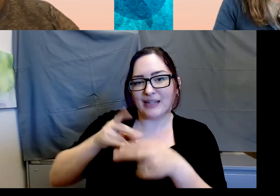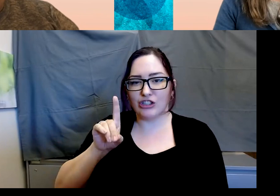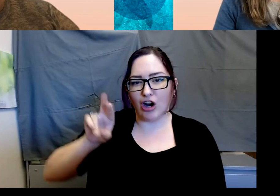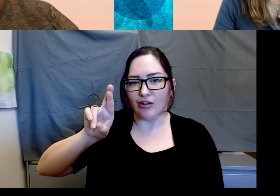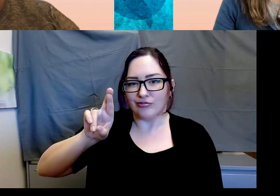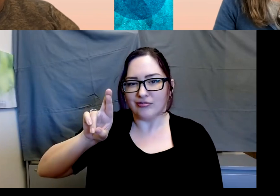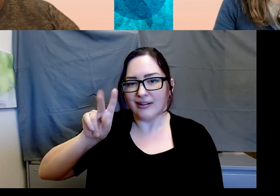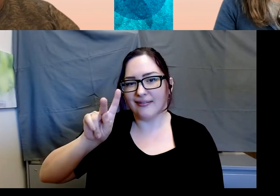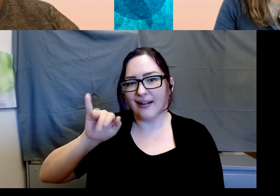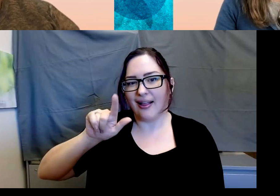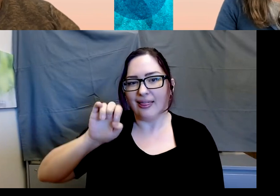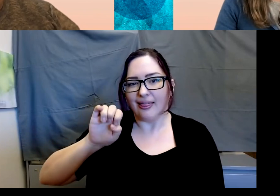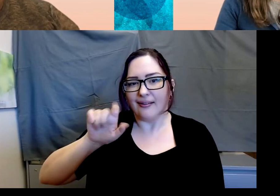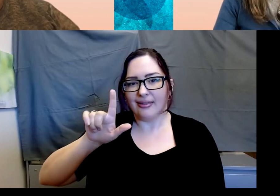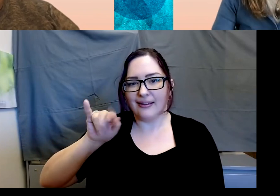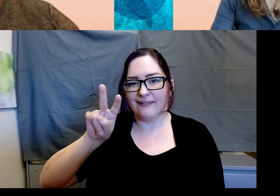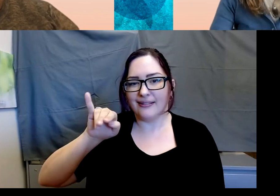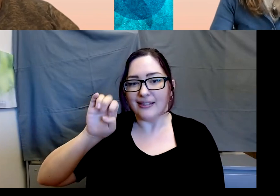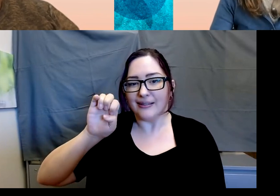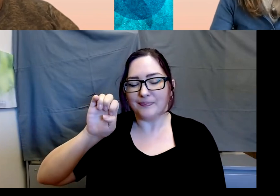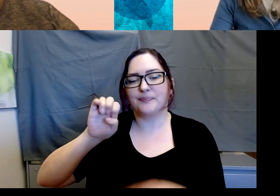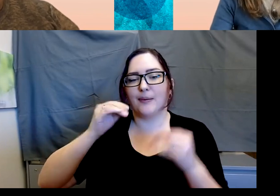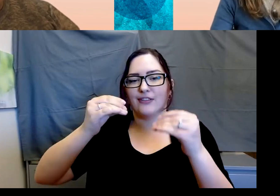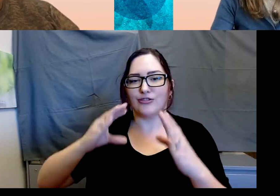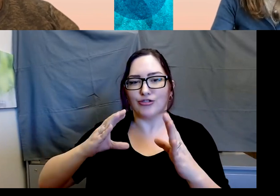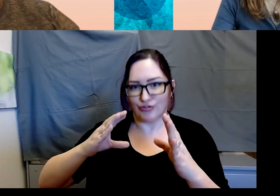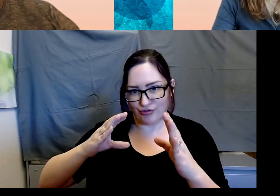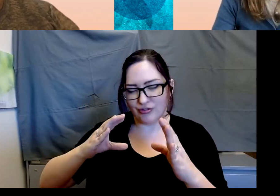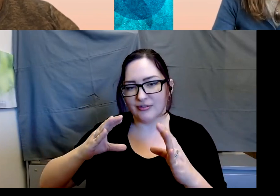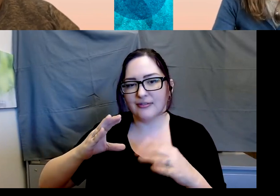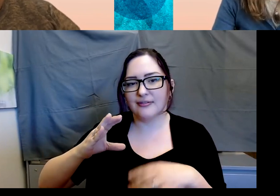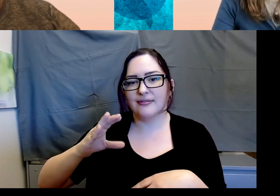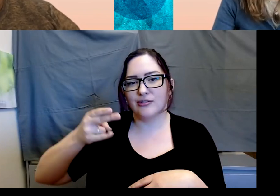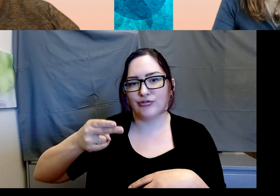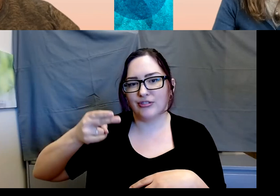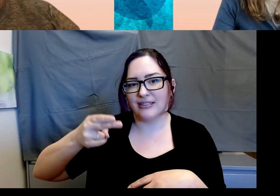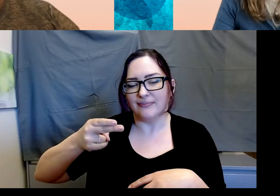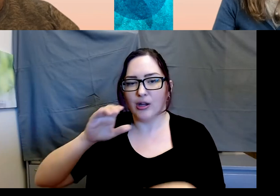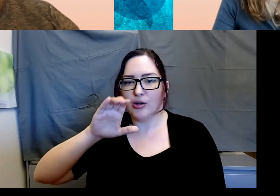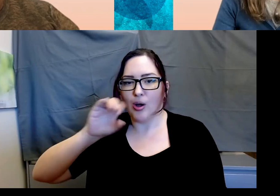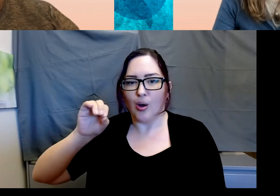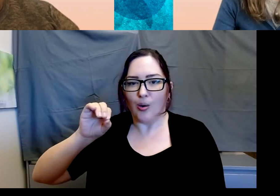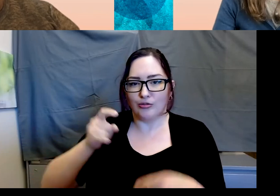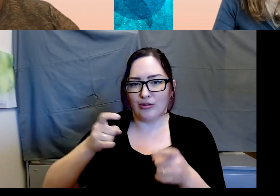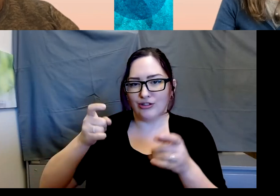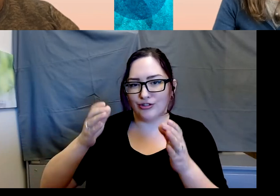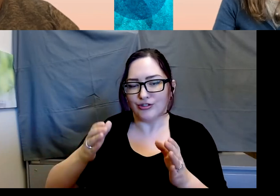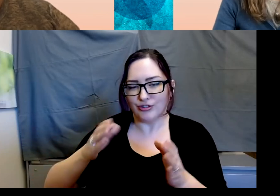I'm a professor of history here at Ohlone College, and one of the co-directors of the Lytton Center for History and the Public Good